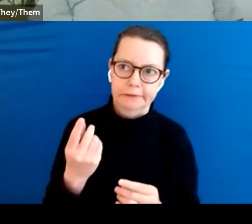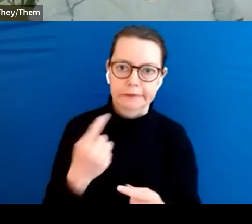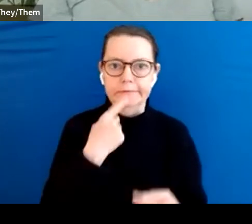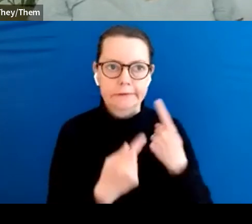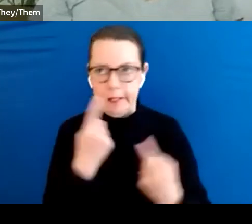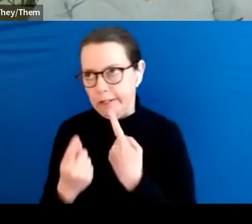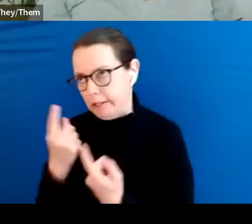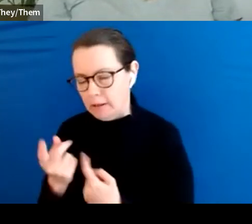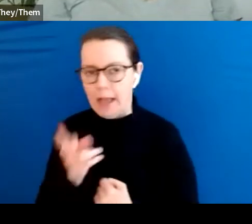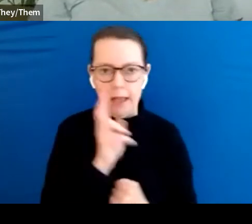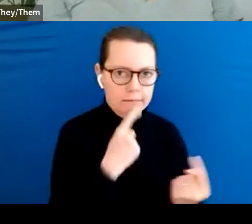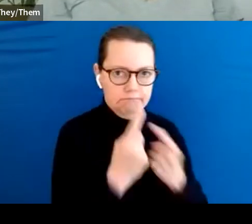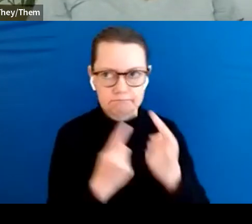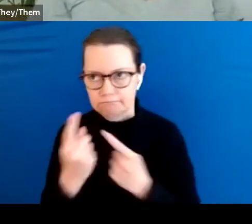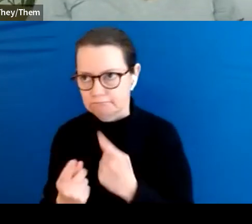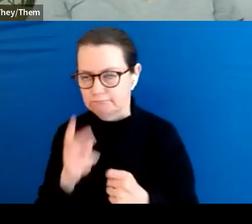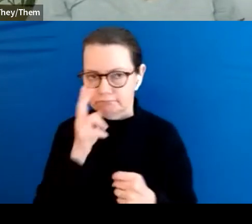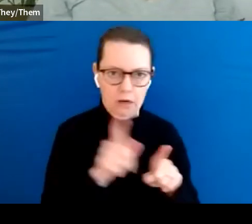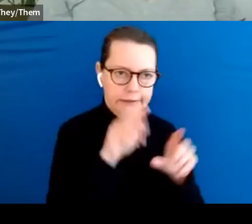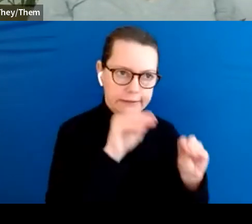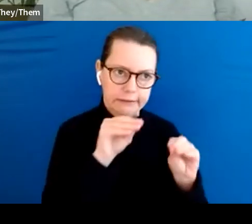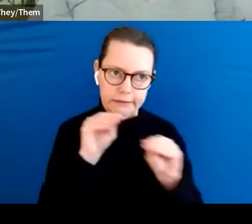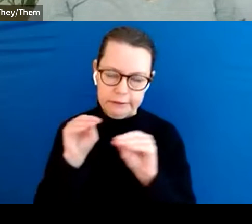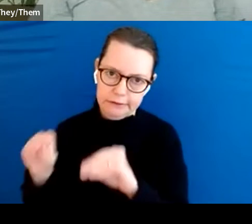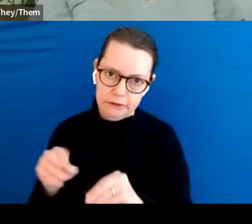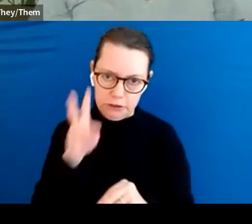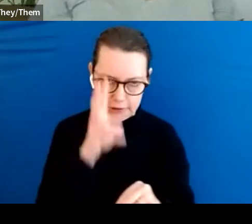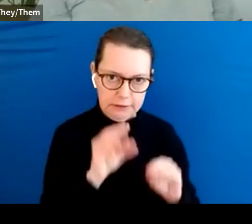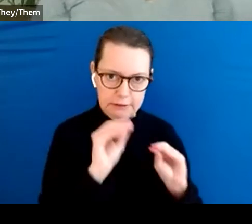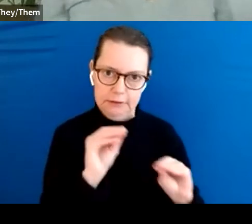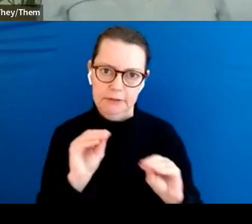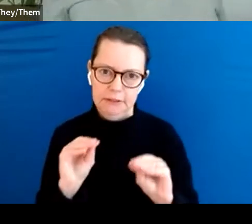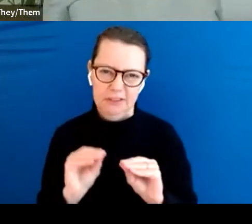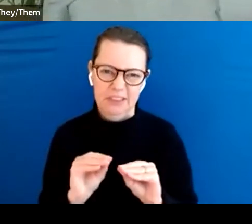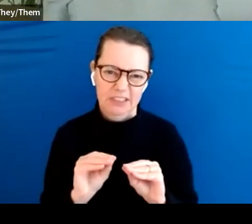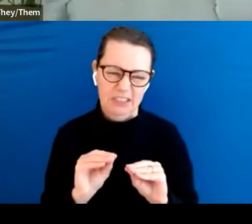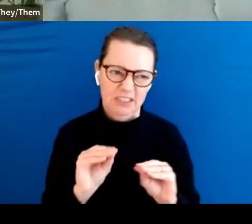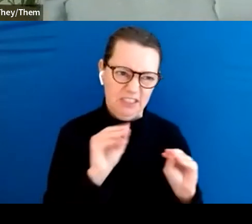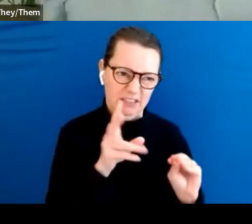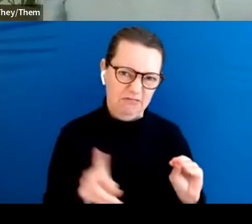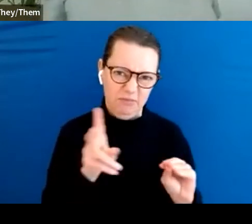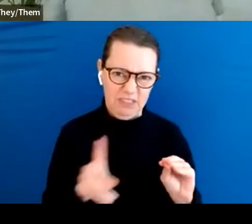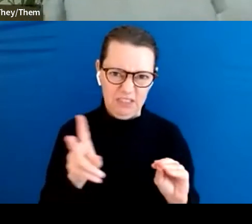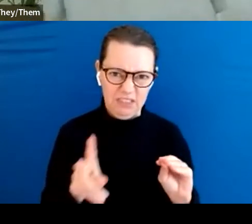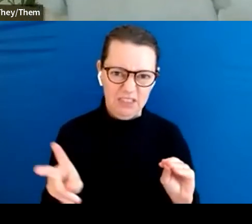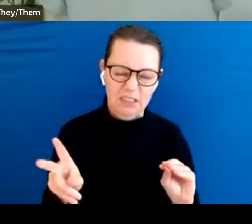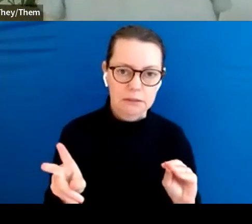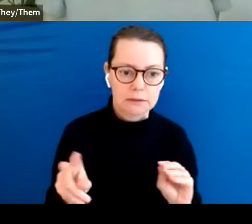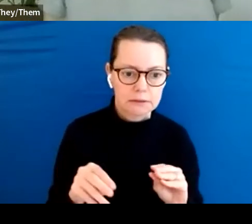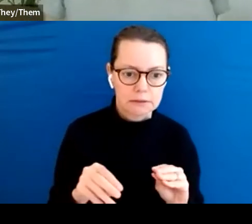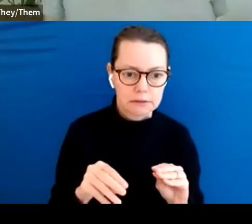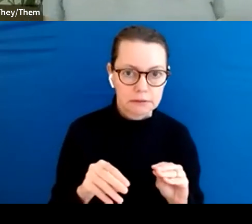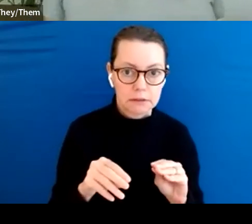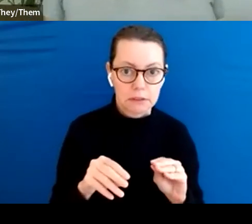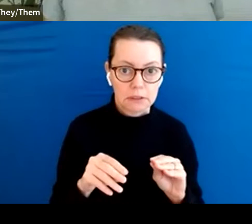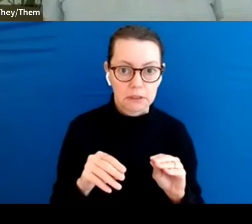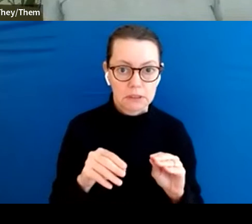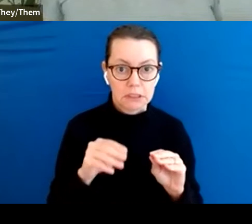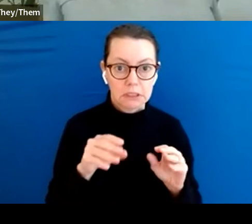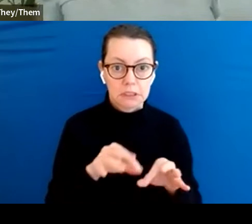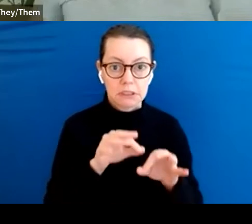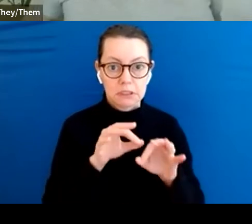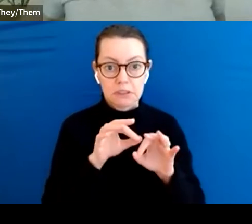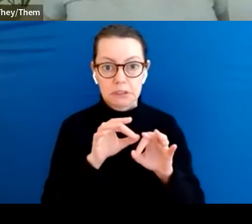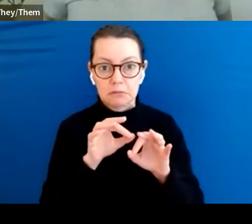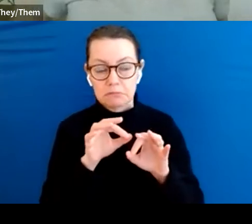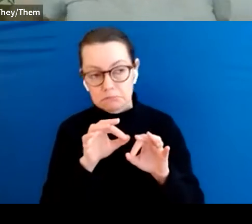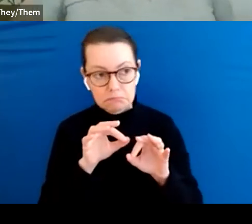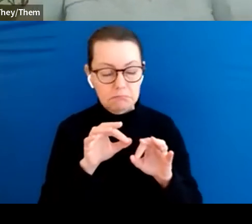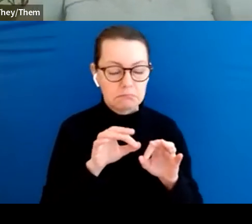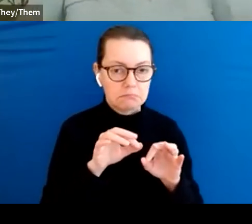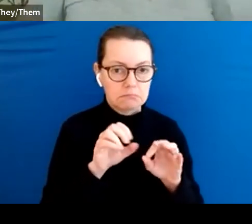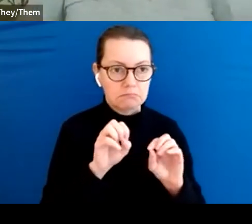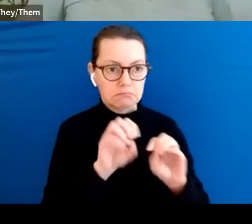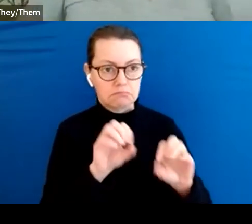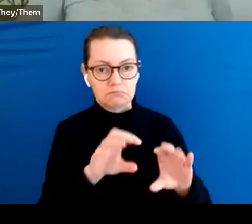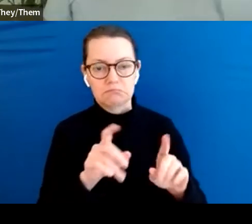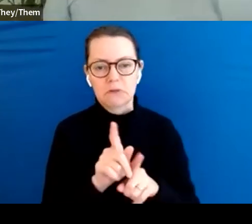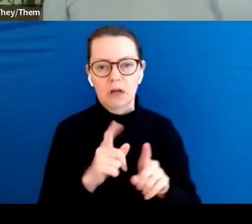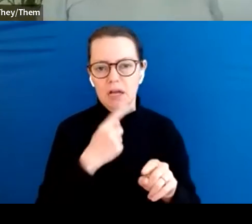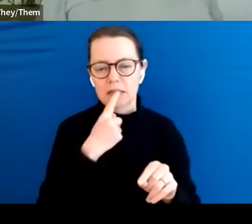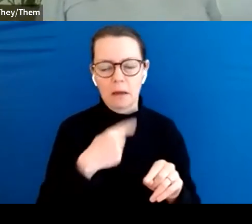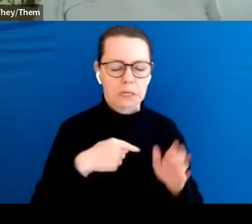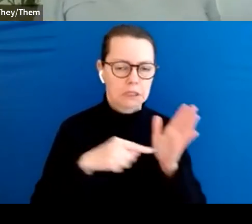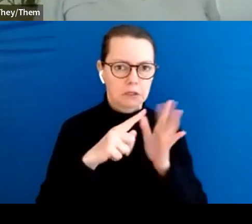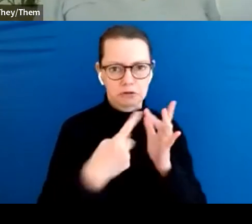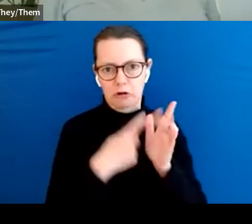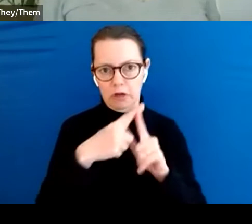Um, So, I think it is, it's when you're in those specialist environments and you're using language that doesn't necessarily translate to the wider community.